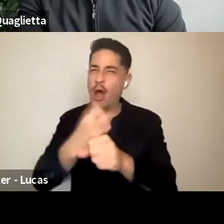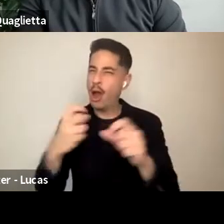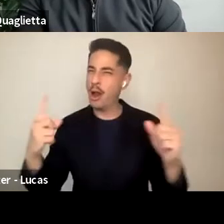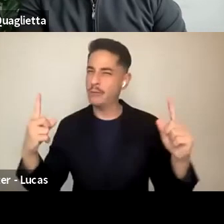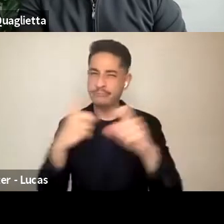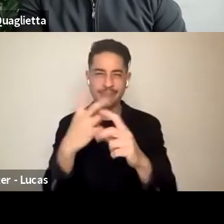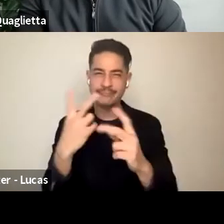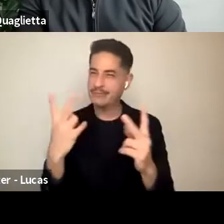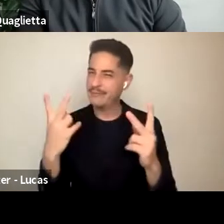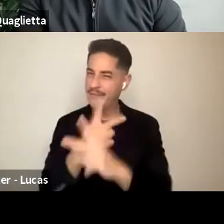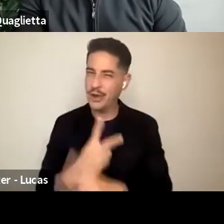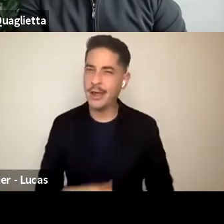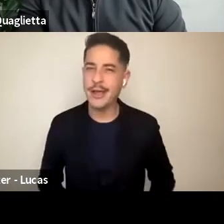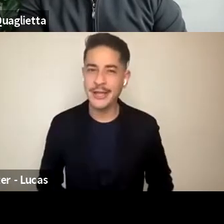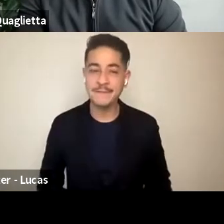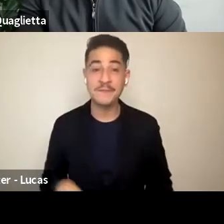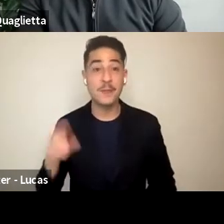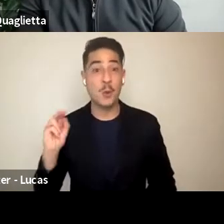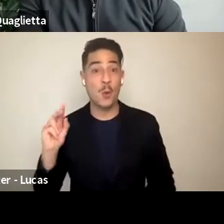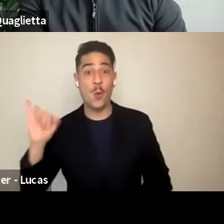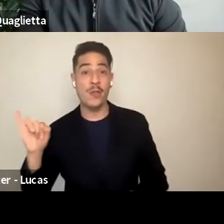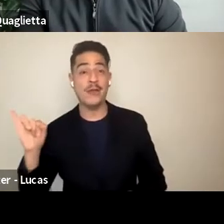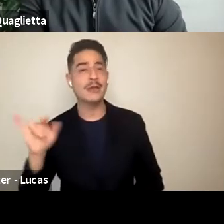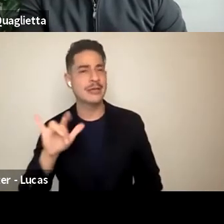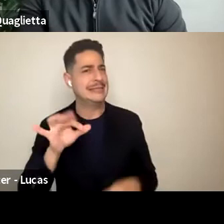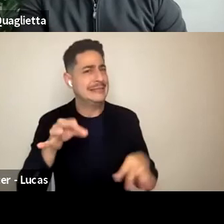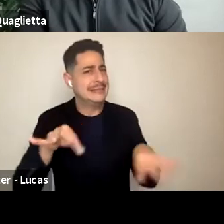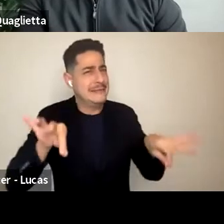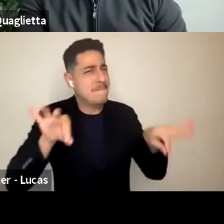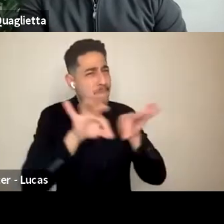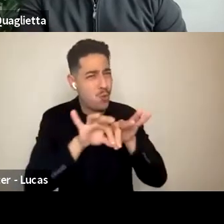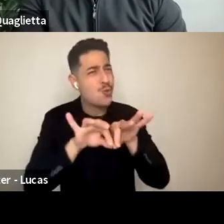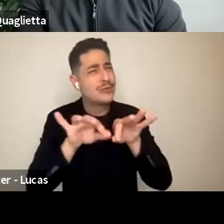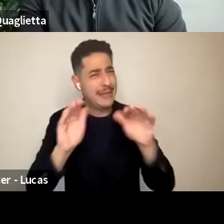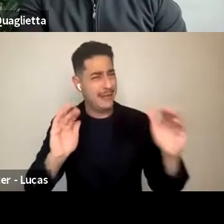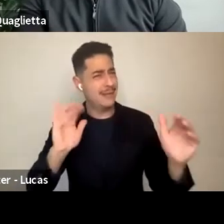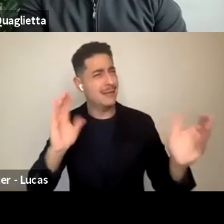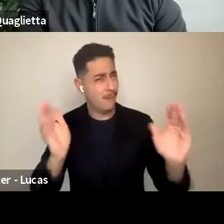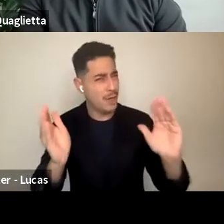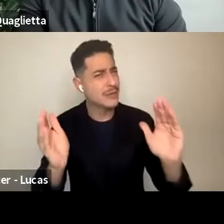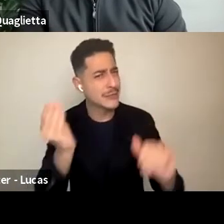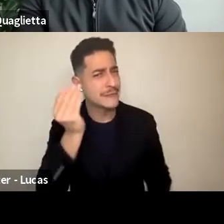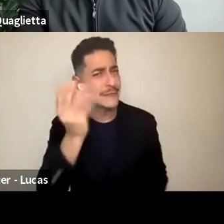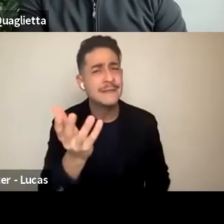I think this is so crucial to do that. And we actually do that in those companies that I work at that.